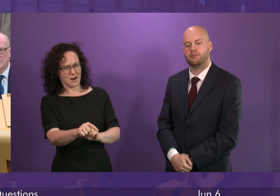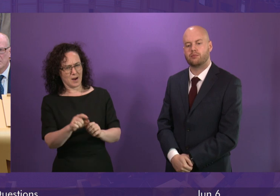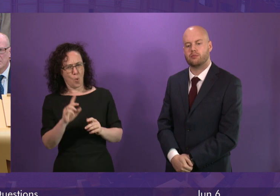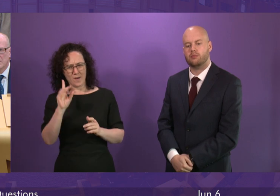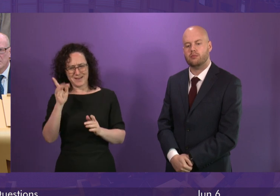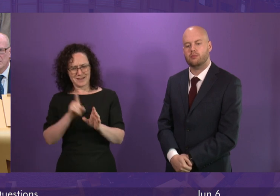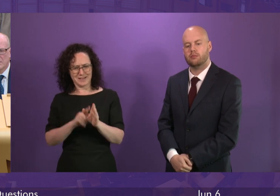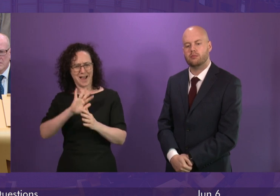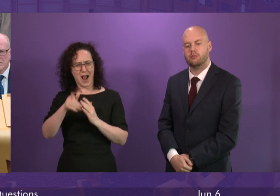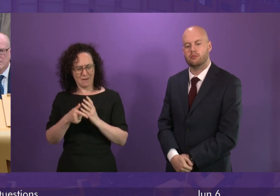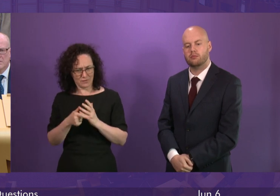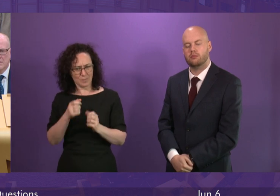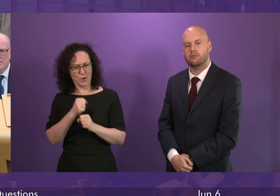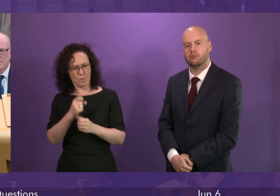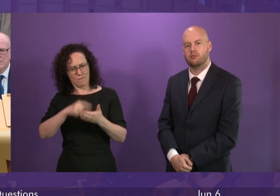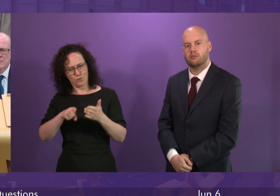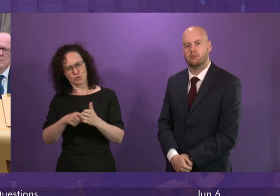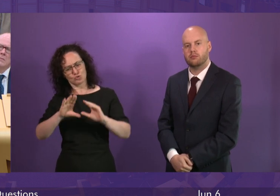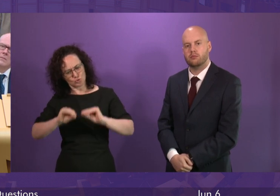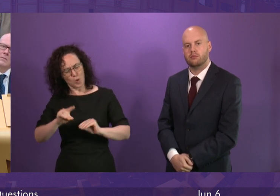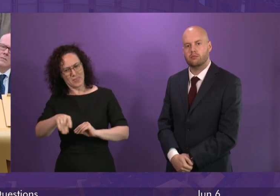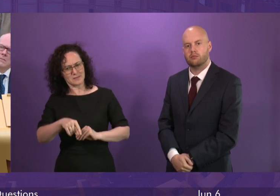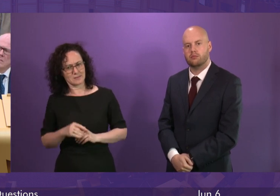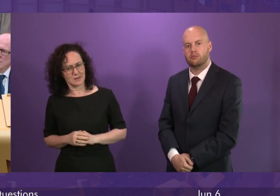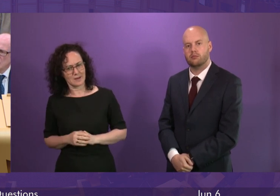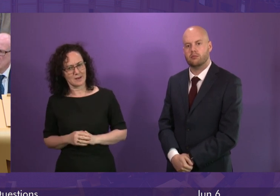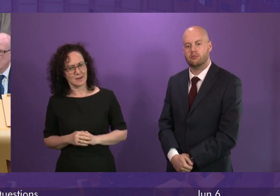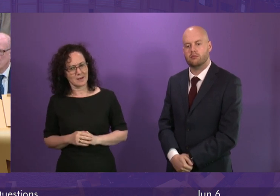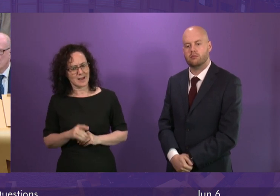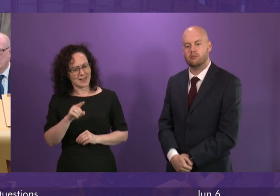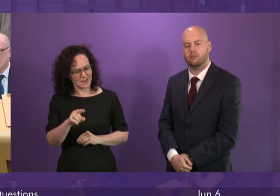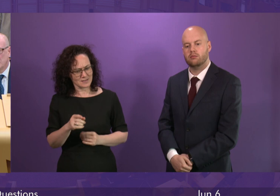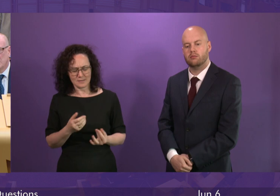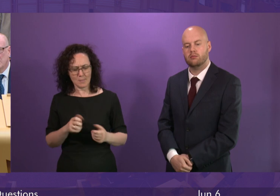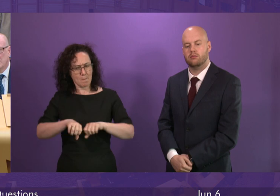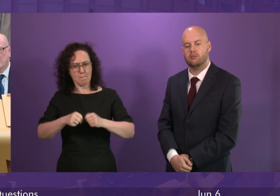be completely unacceptable and a clear contravention of its stated policy. The Scottish Government